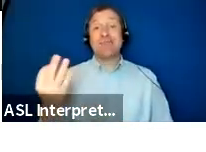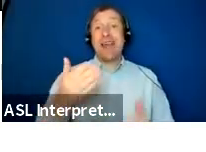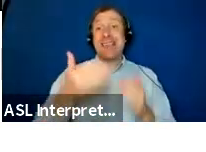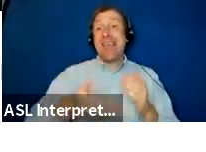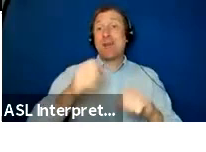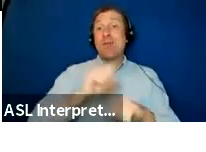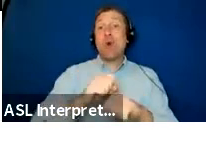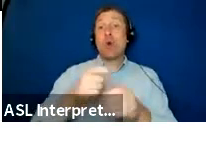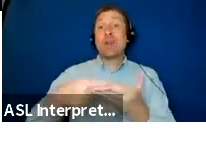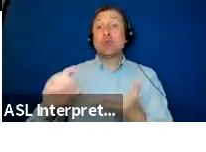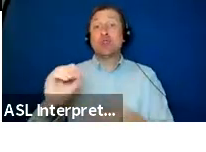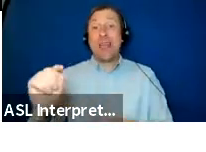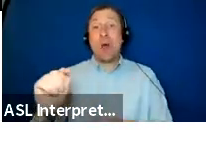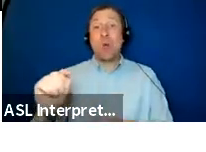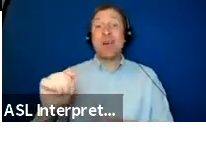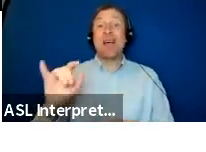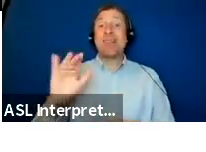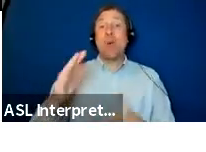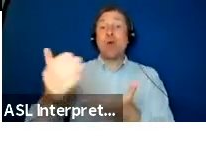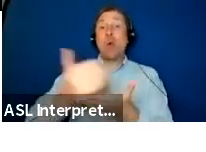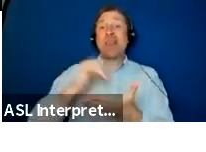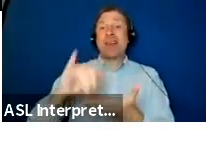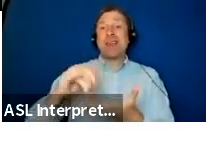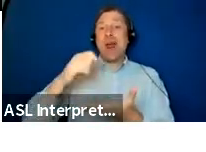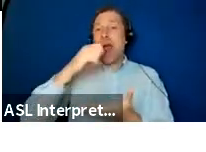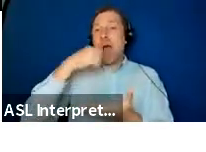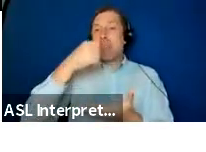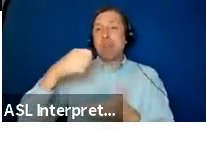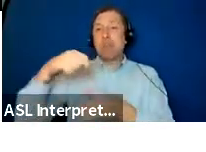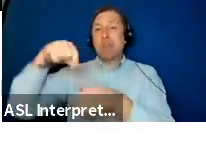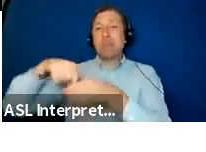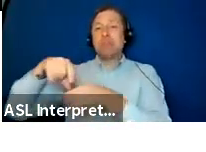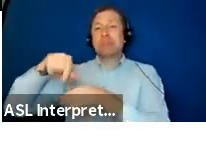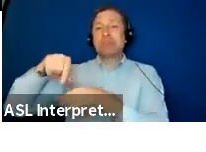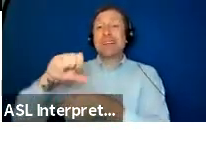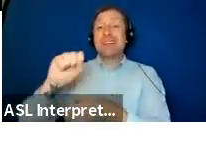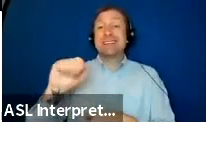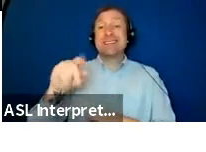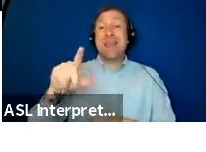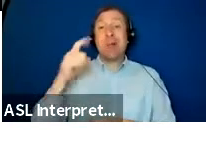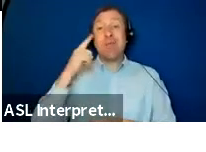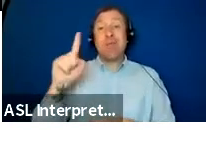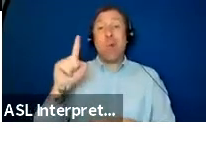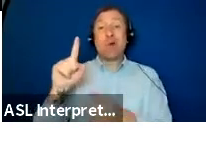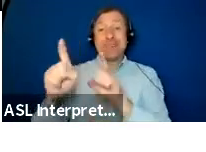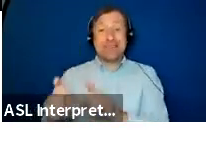typically that will be when a sample is collected for purposes of testing. Not everyone will be on that same testing schedule.